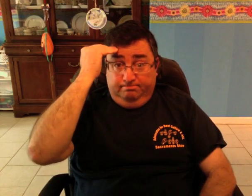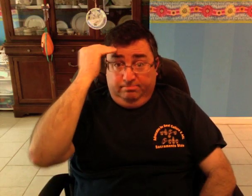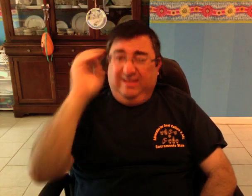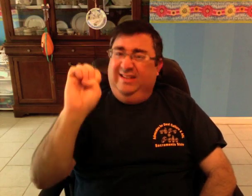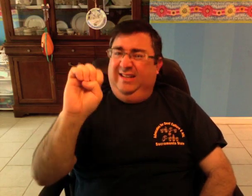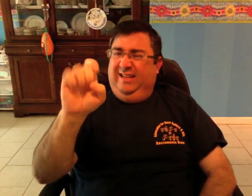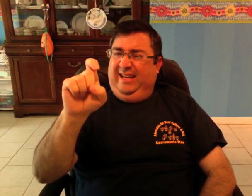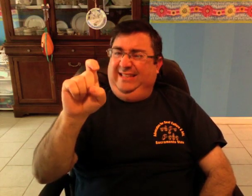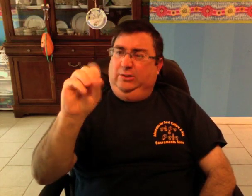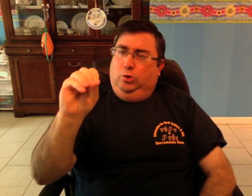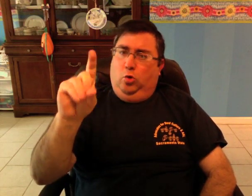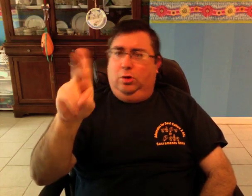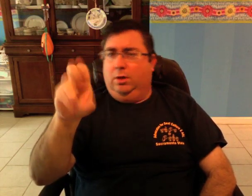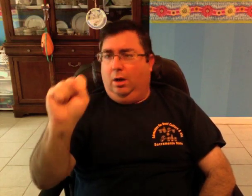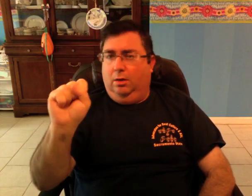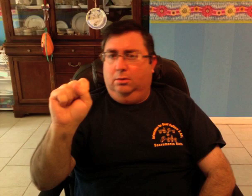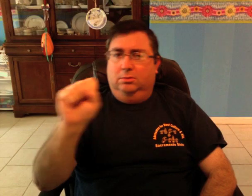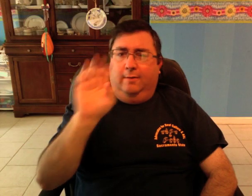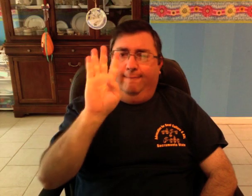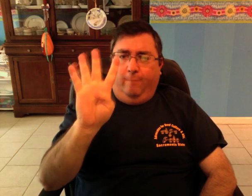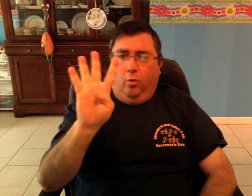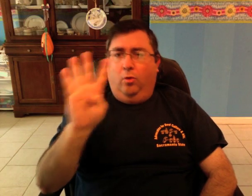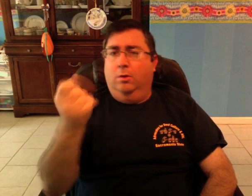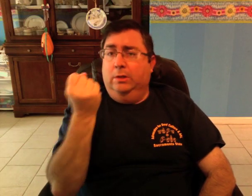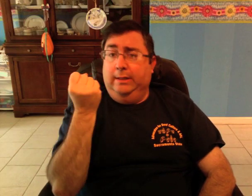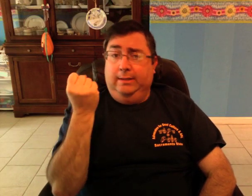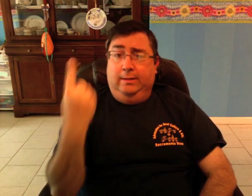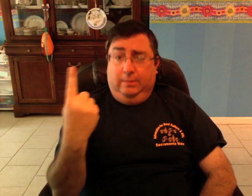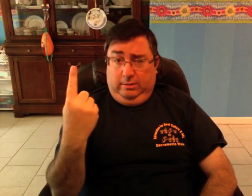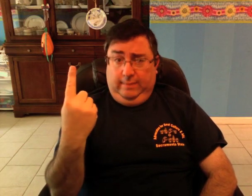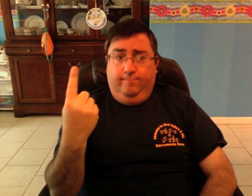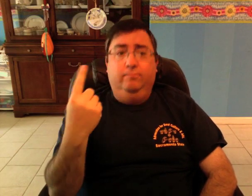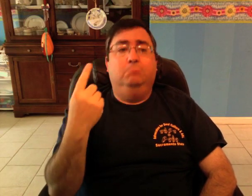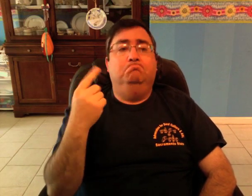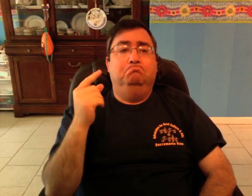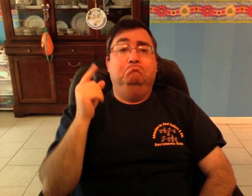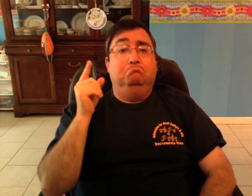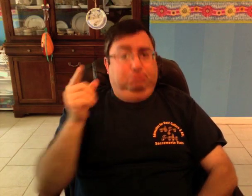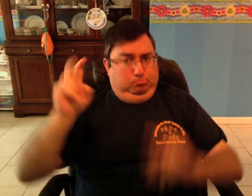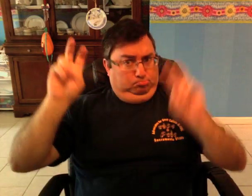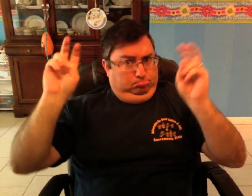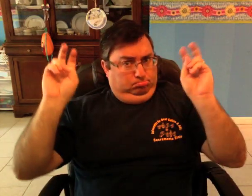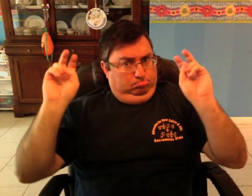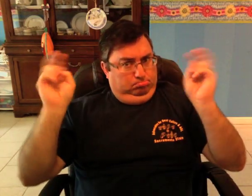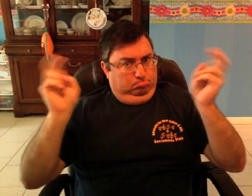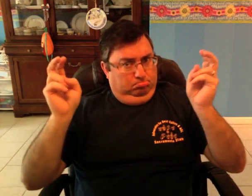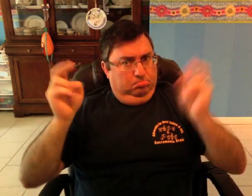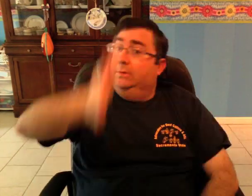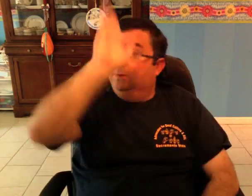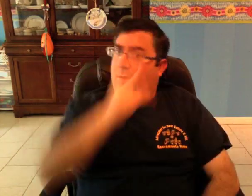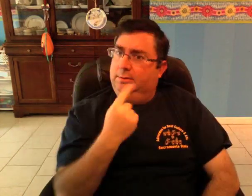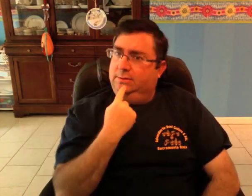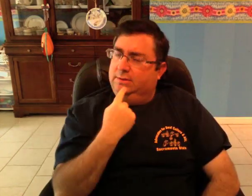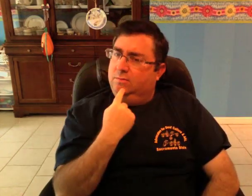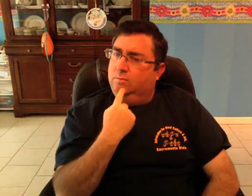In Exodus 4:11, God says,